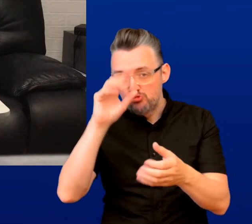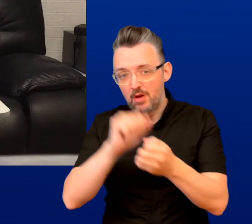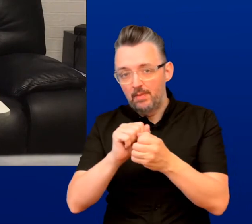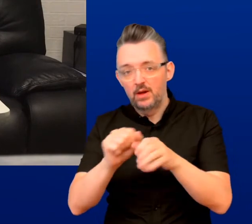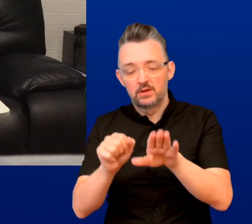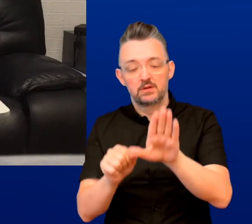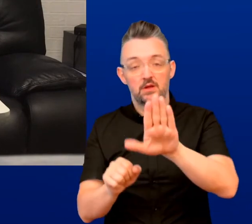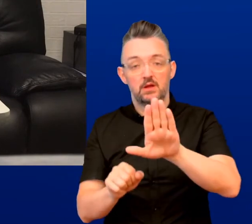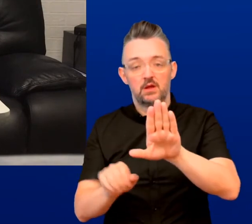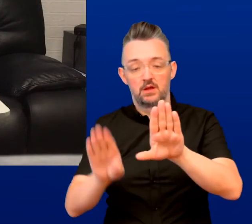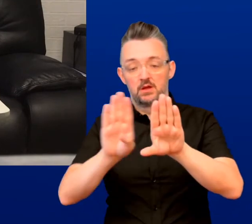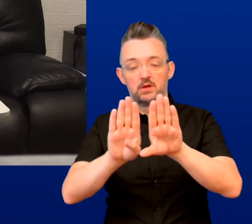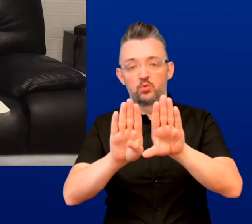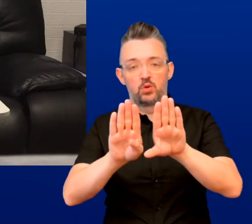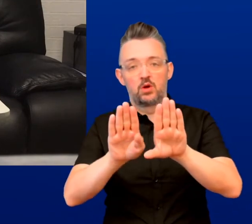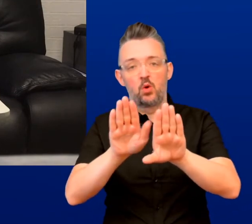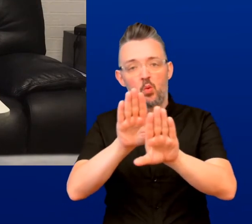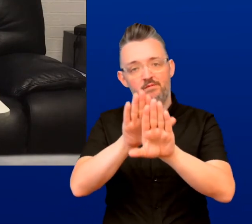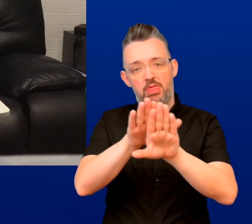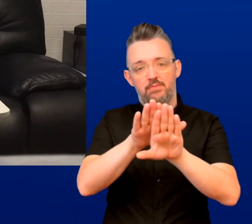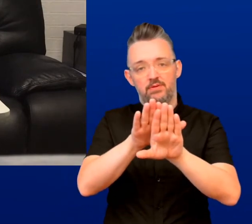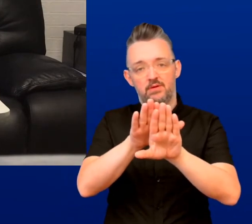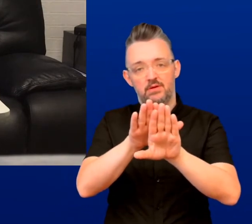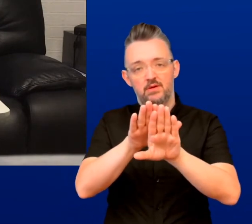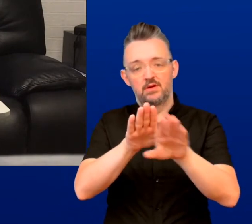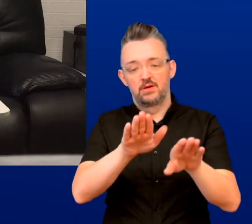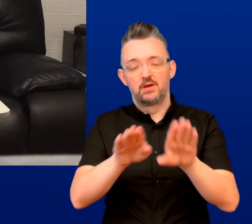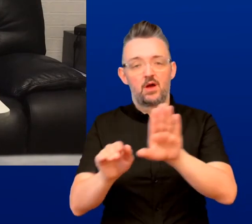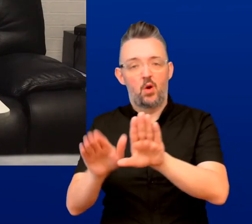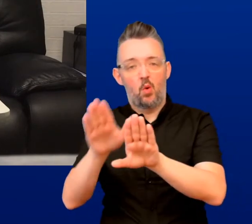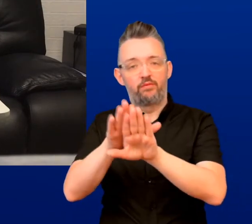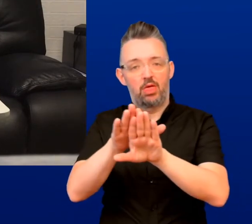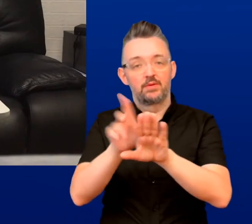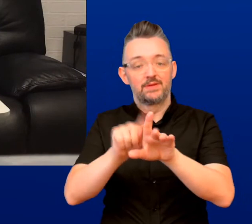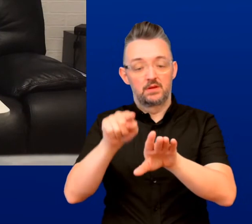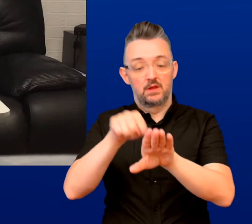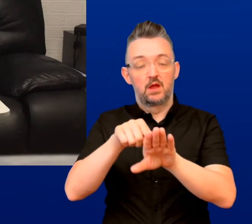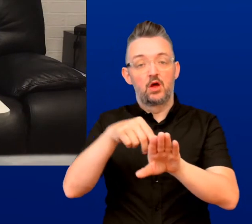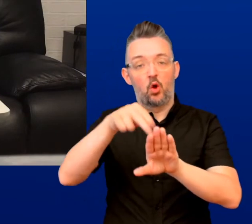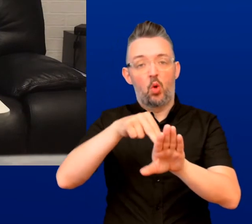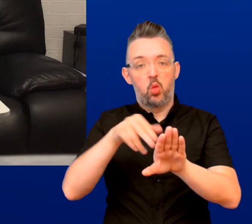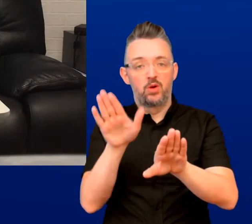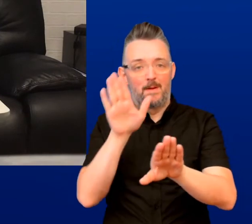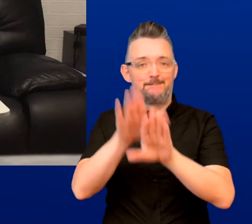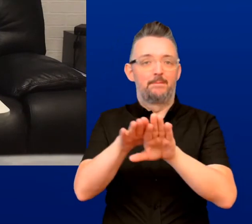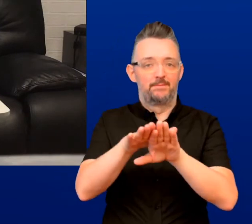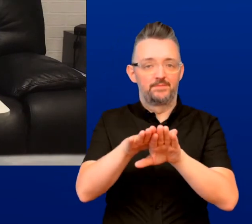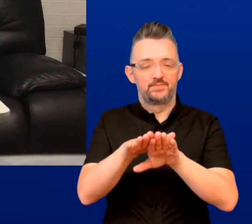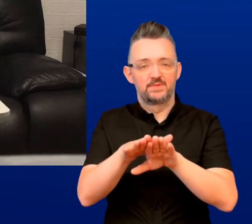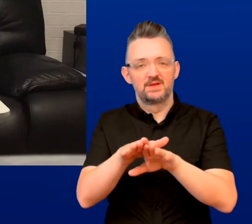try and overlap them slightly so that they're forming a bond with each other a bit like